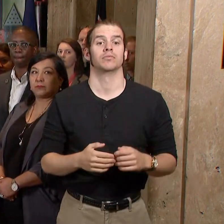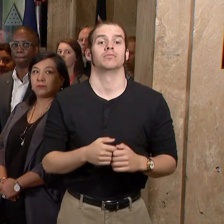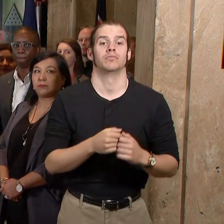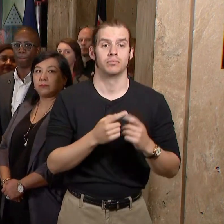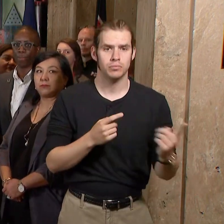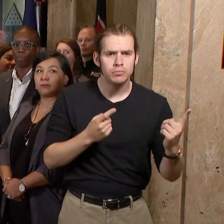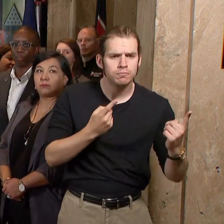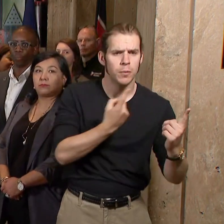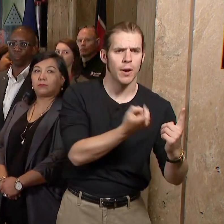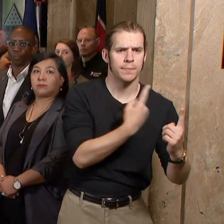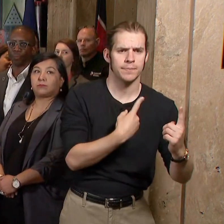You